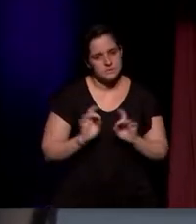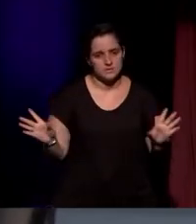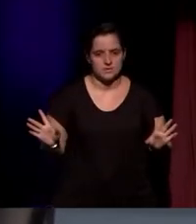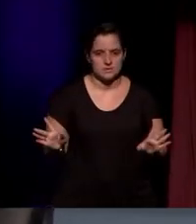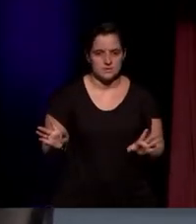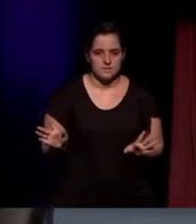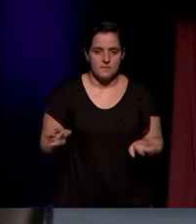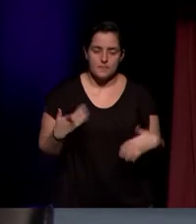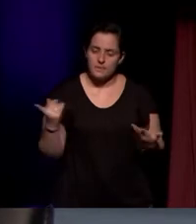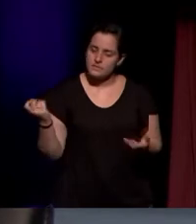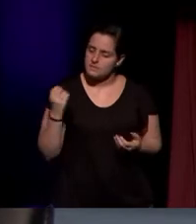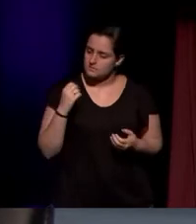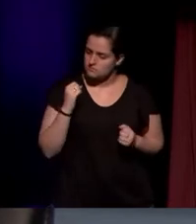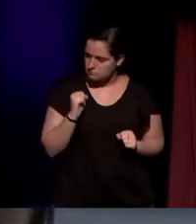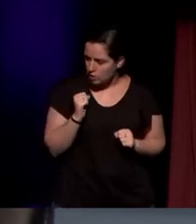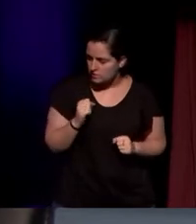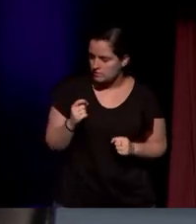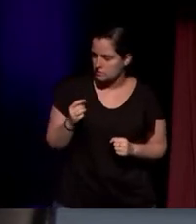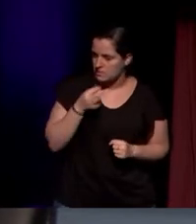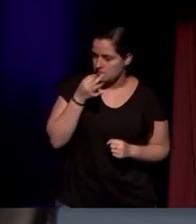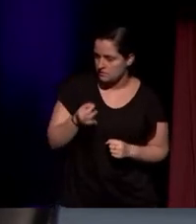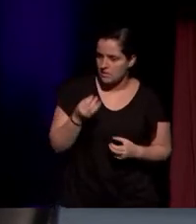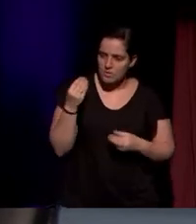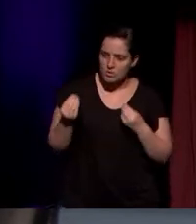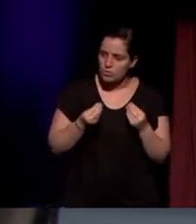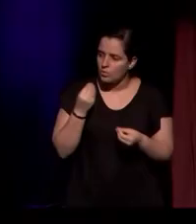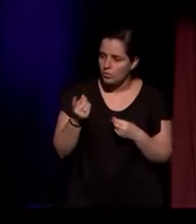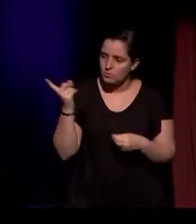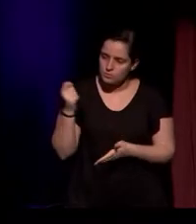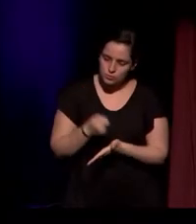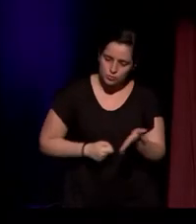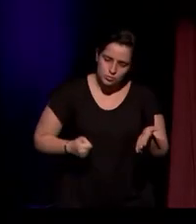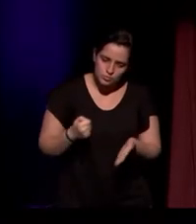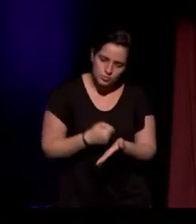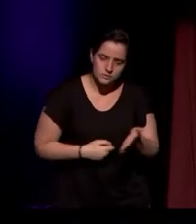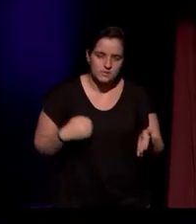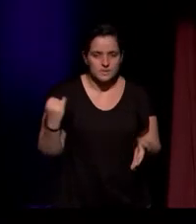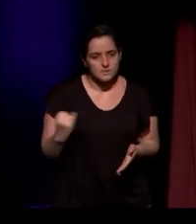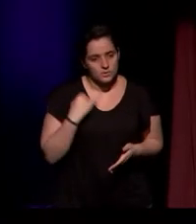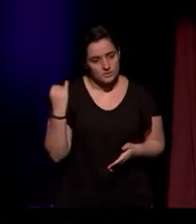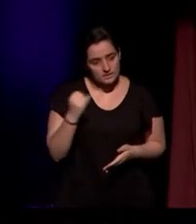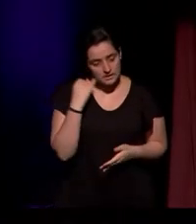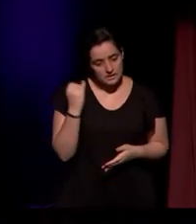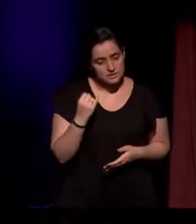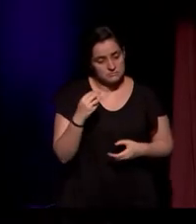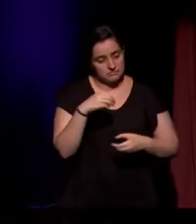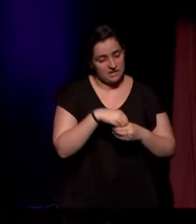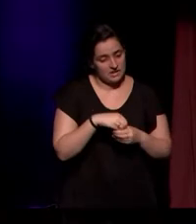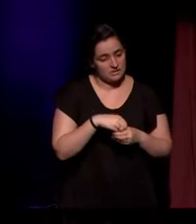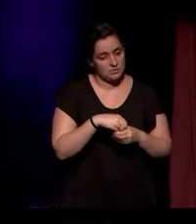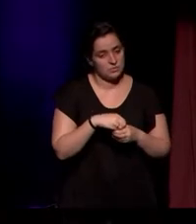You could comment on how this fight happened so important in a context of such inequality?